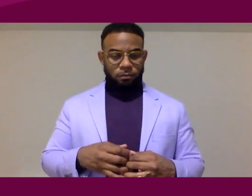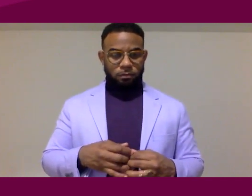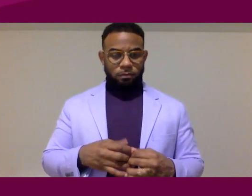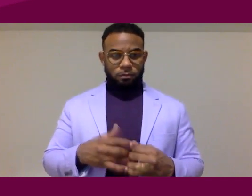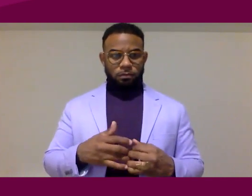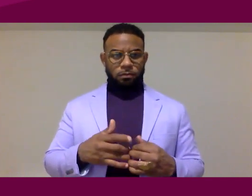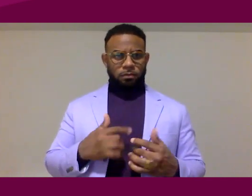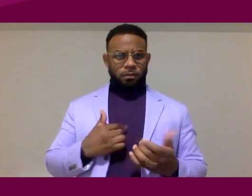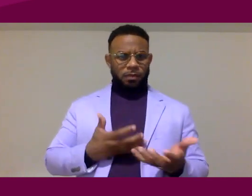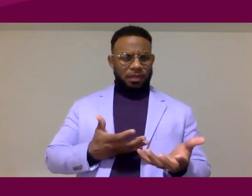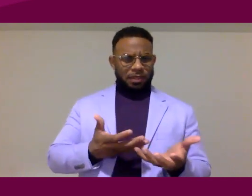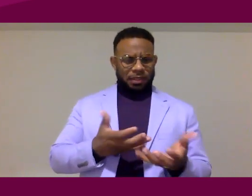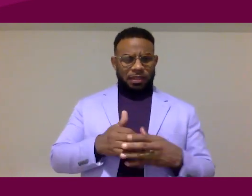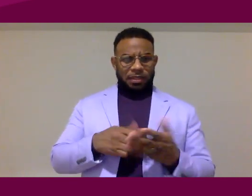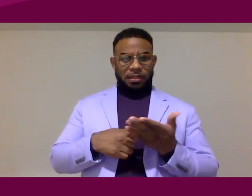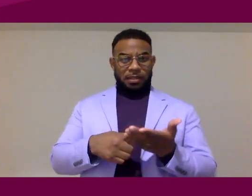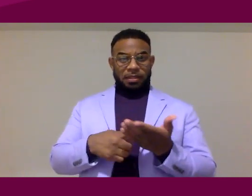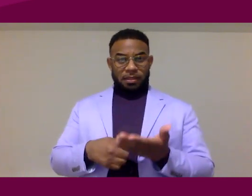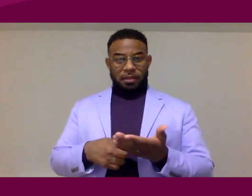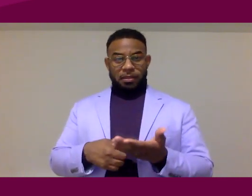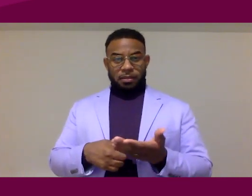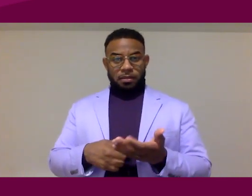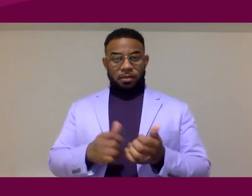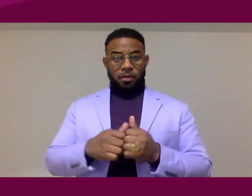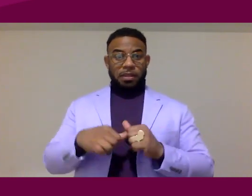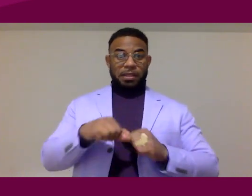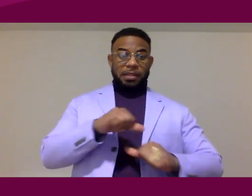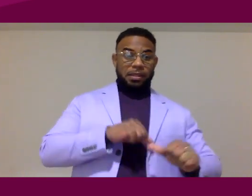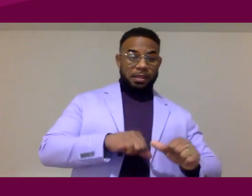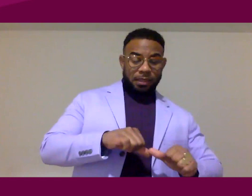And we engaged in discussions with each other.